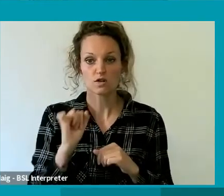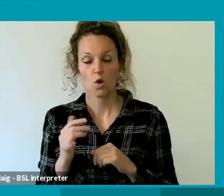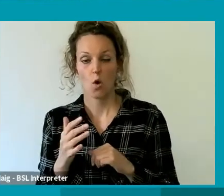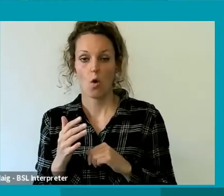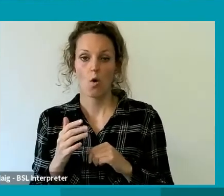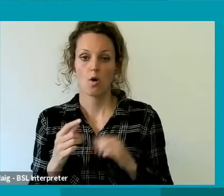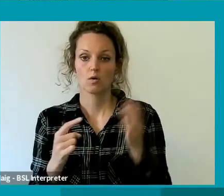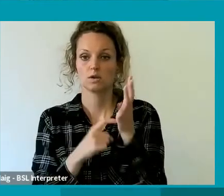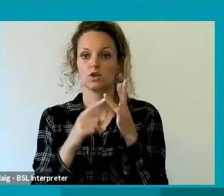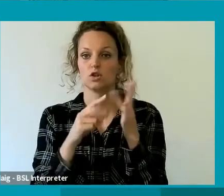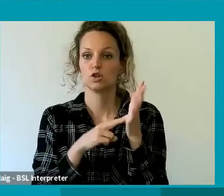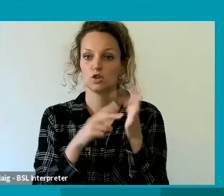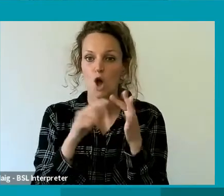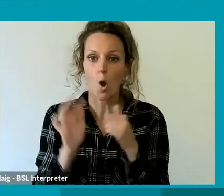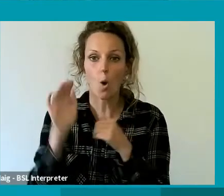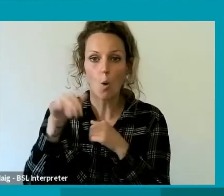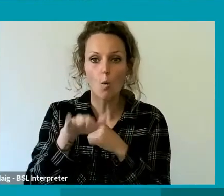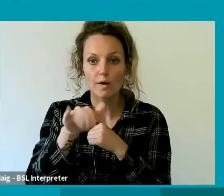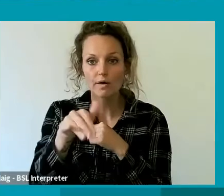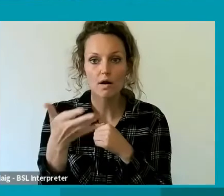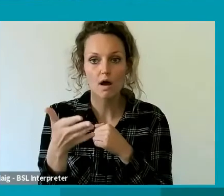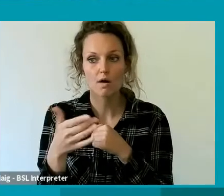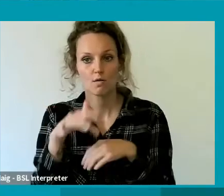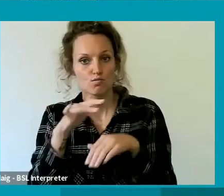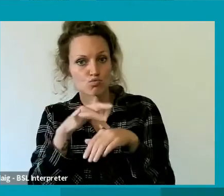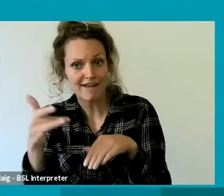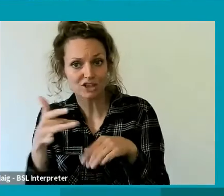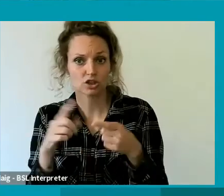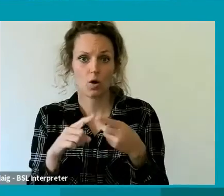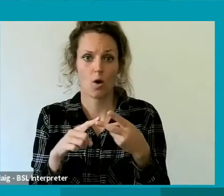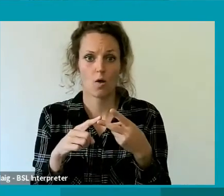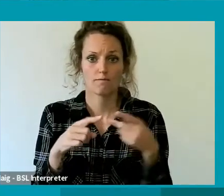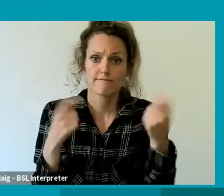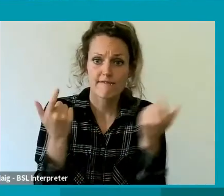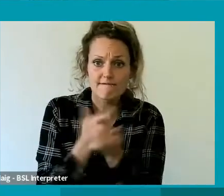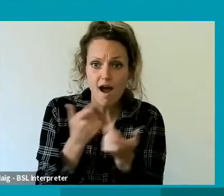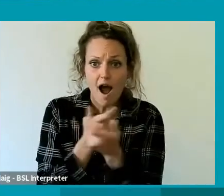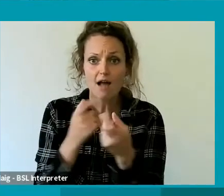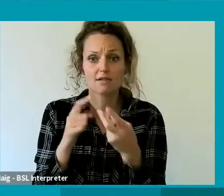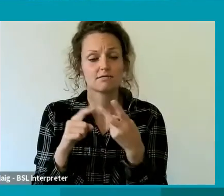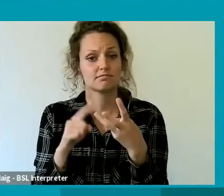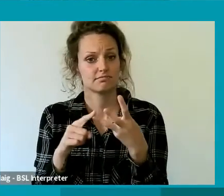Do you have a sense of humor? Maybe it's a mix of all of those,